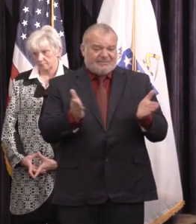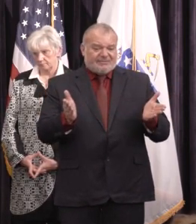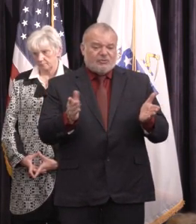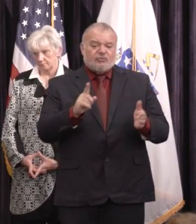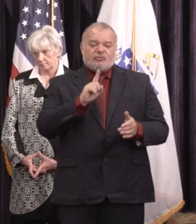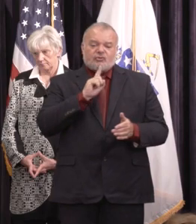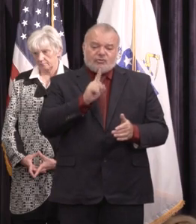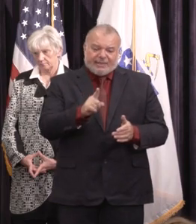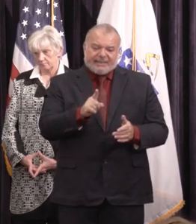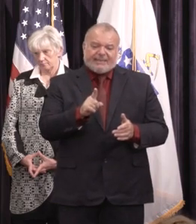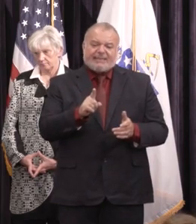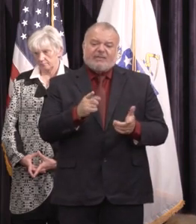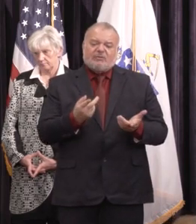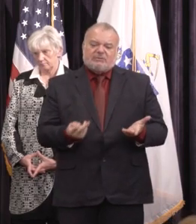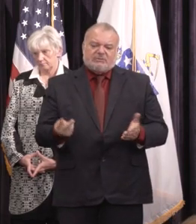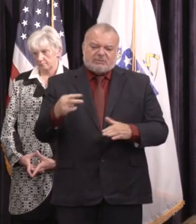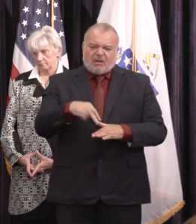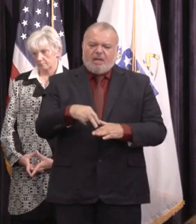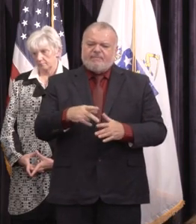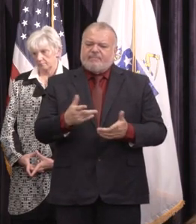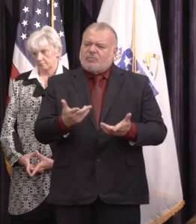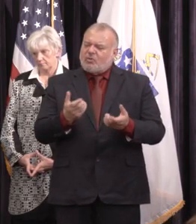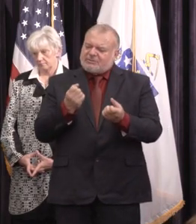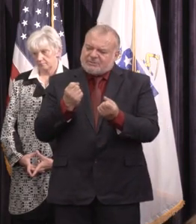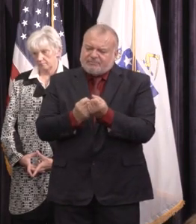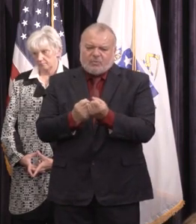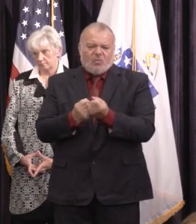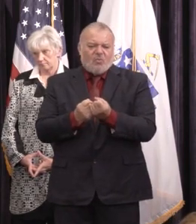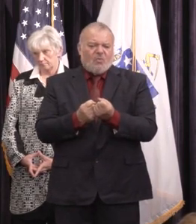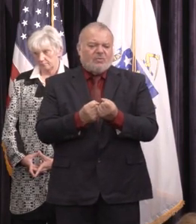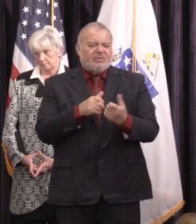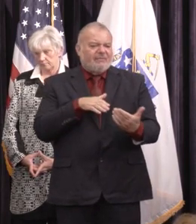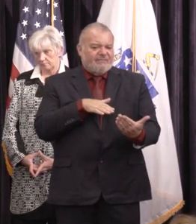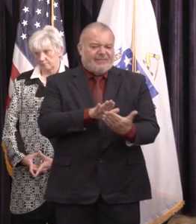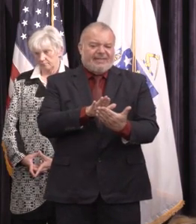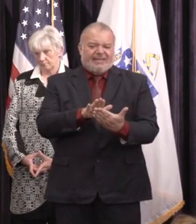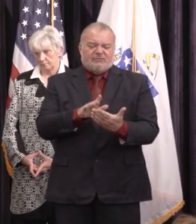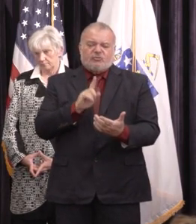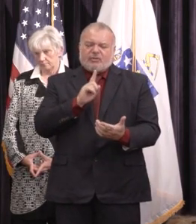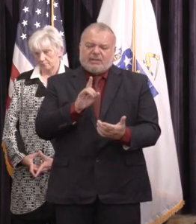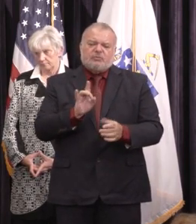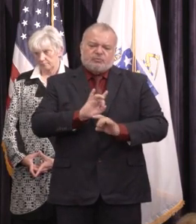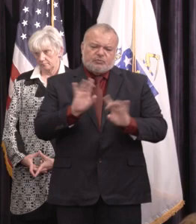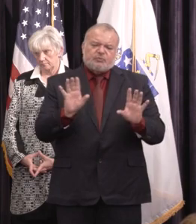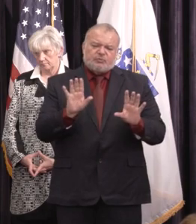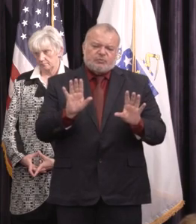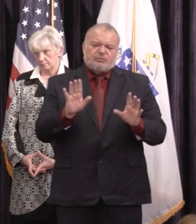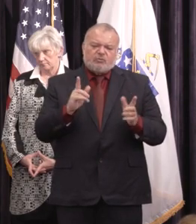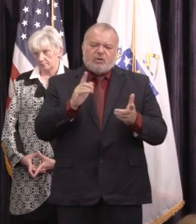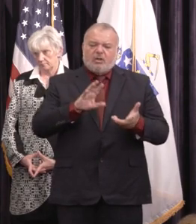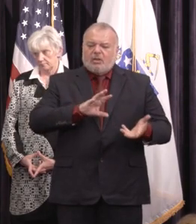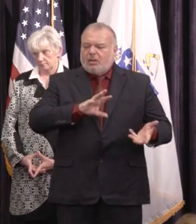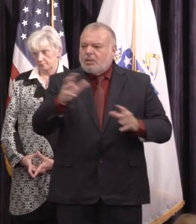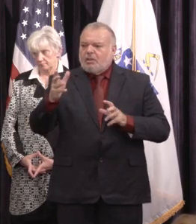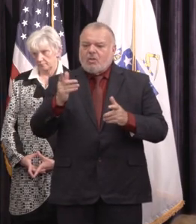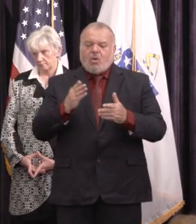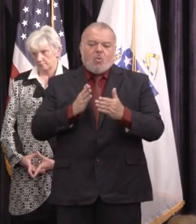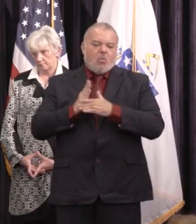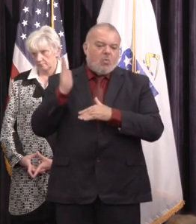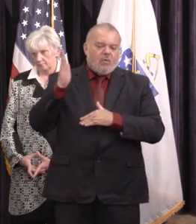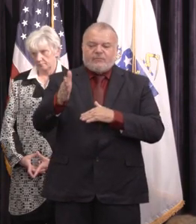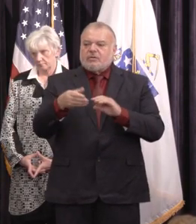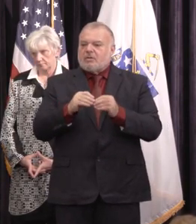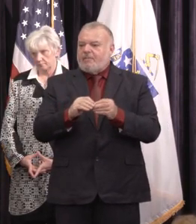up to deal with what really is an unprecedented number. In terms of what happens when we reach